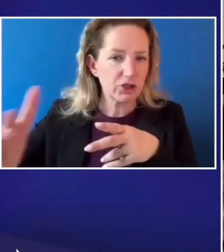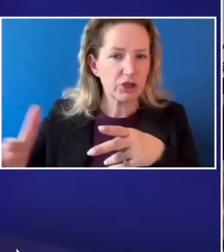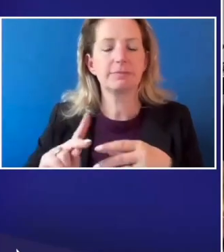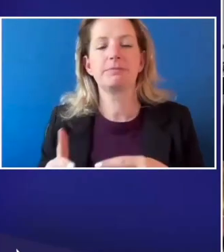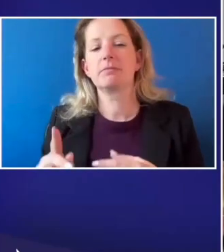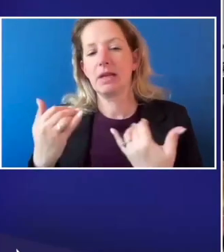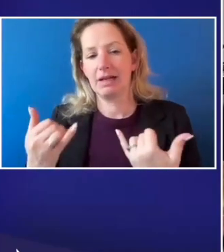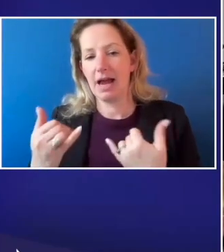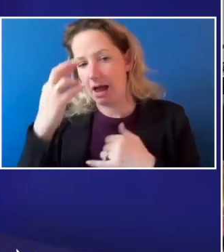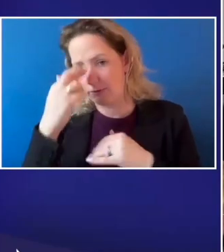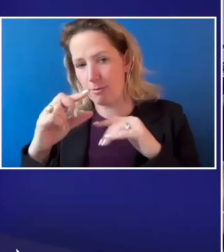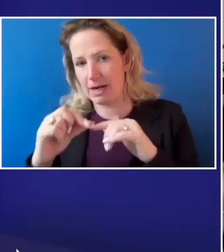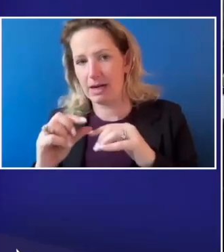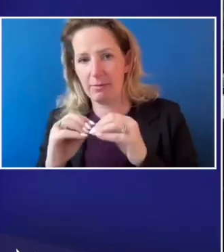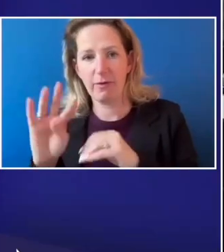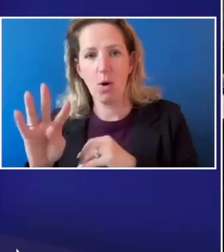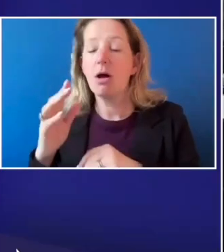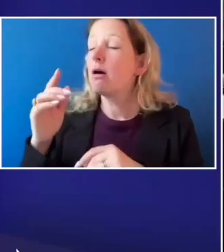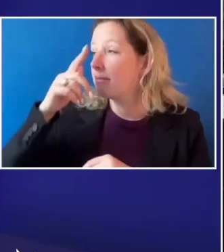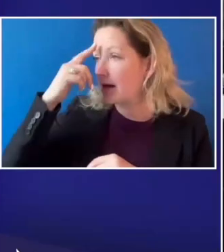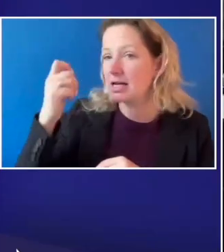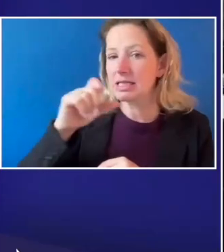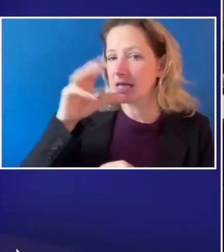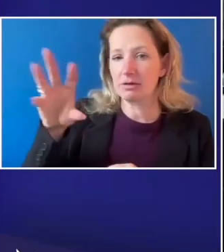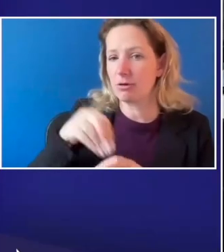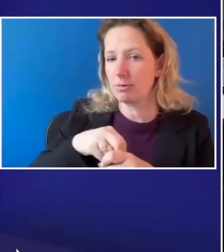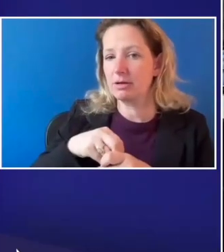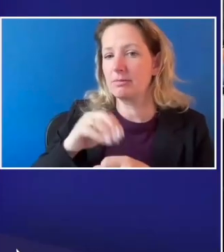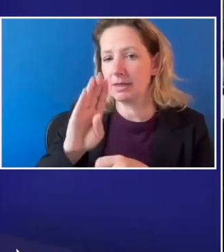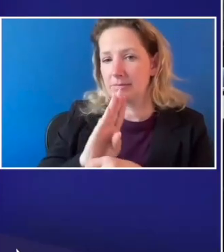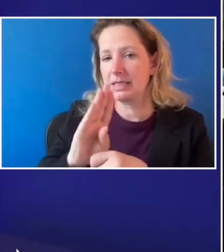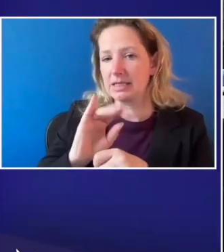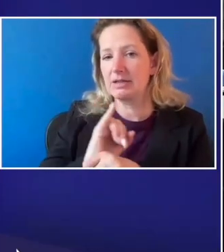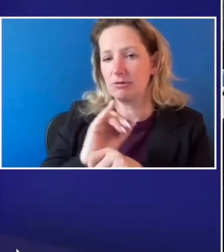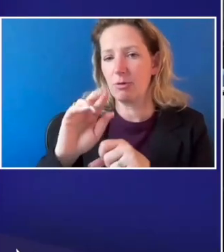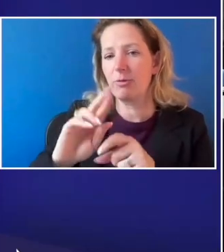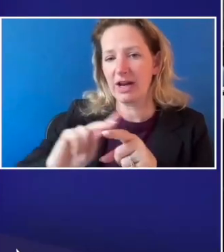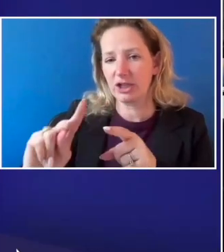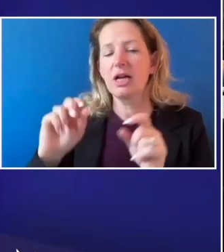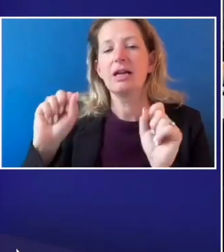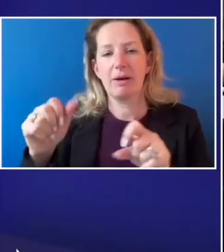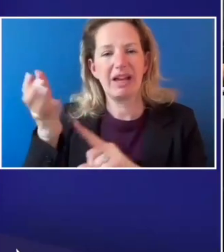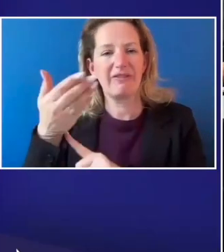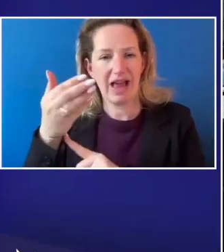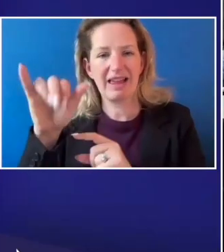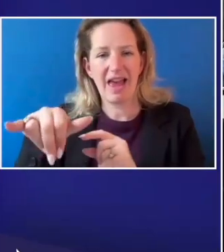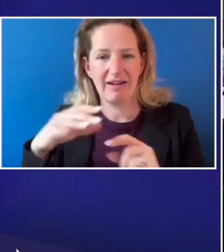Oh, you're saying because it doesn't incorporate business industry or profession? Yeah, we can flag that I think we're fine with making that insertion there.